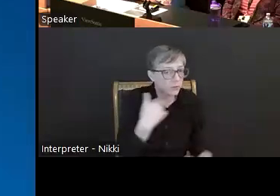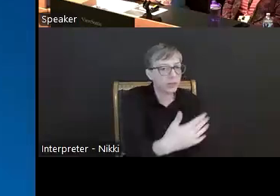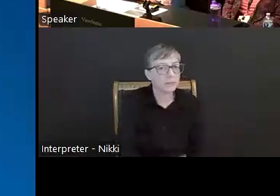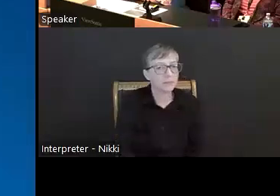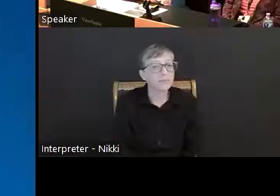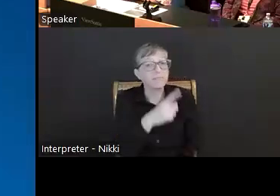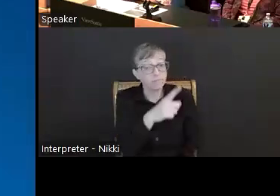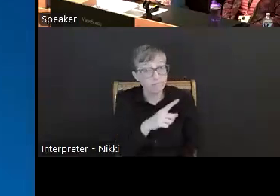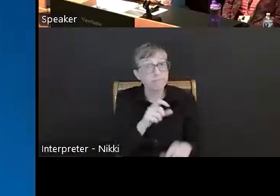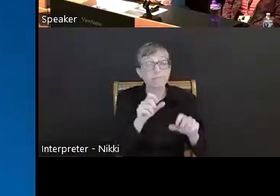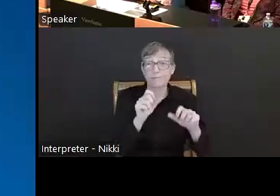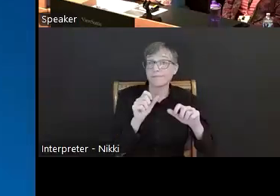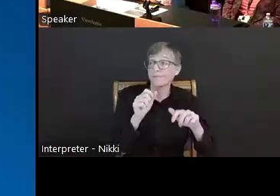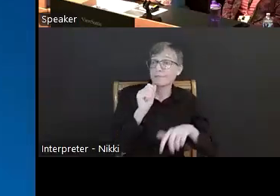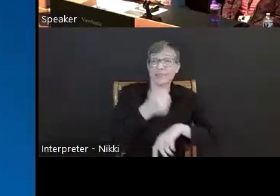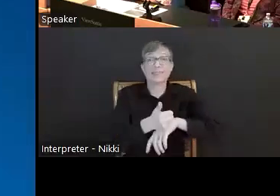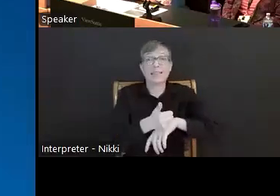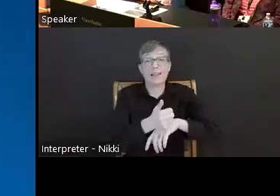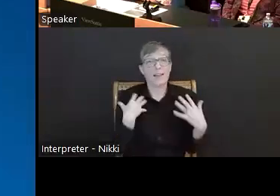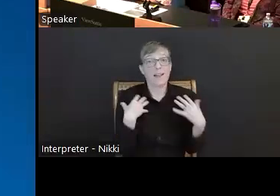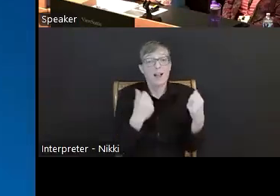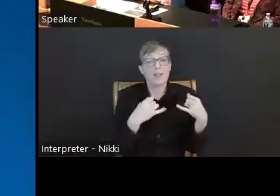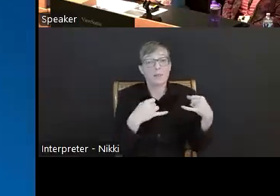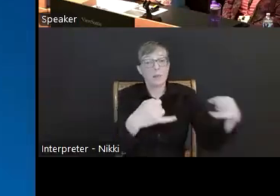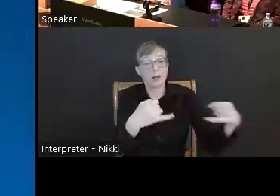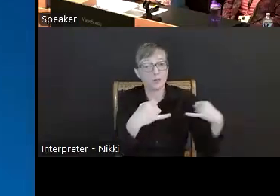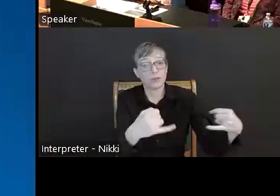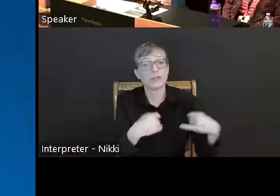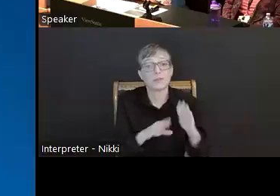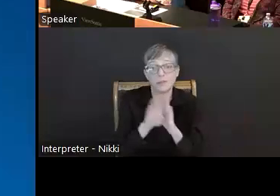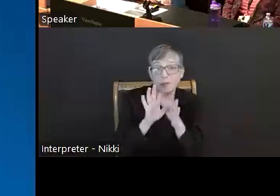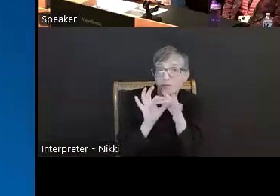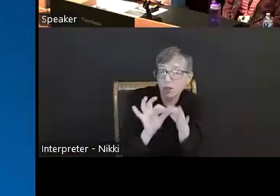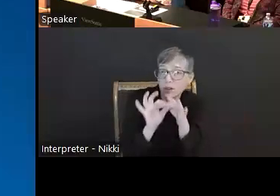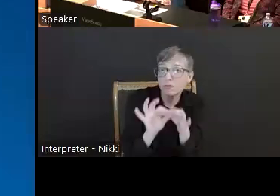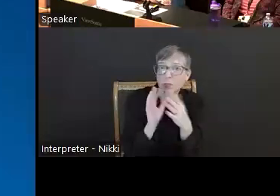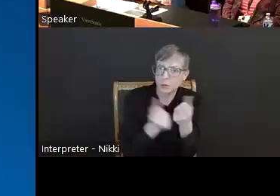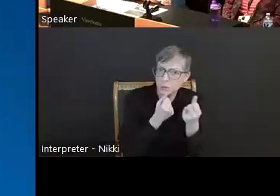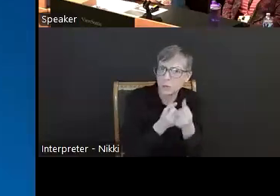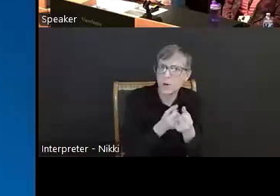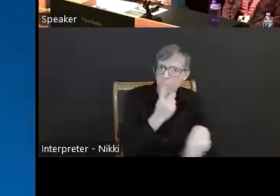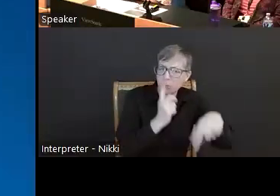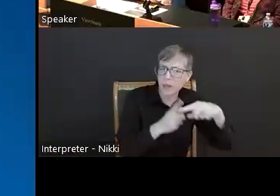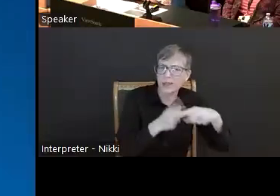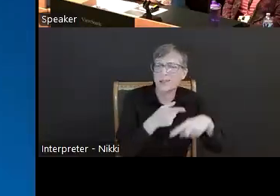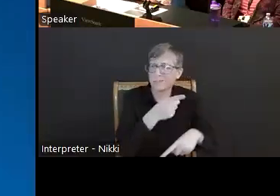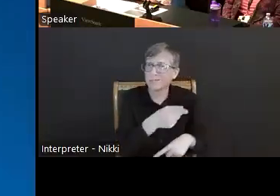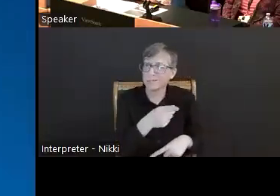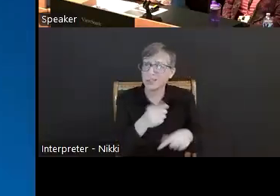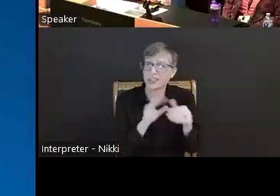for her and at the end she indicated she had met goals and described feeling at peace and content